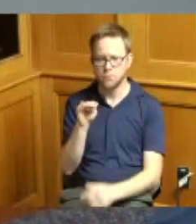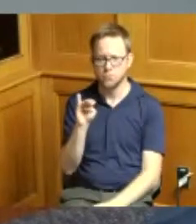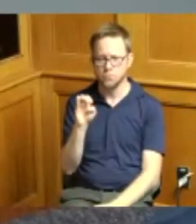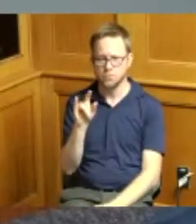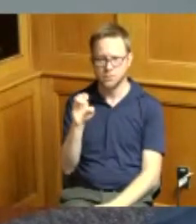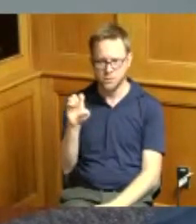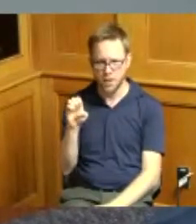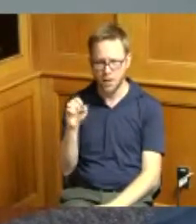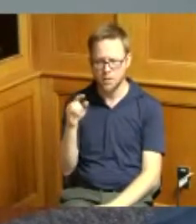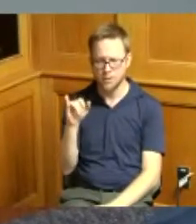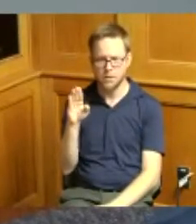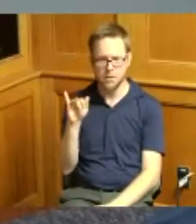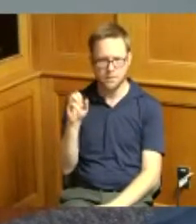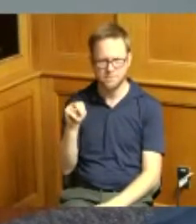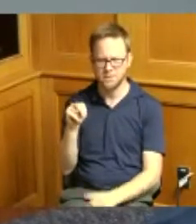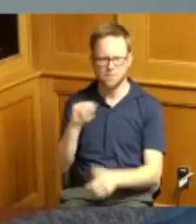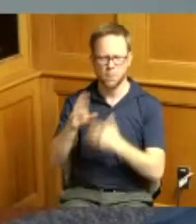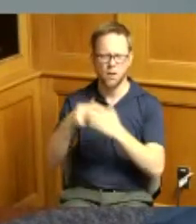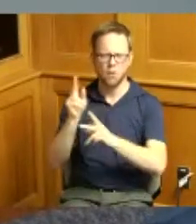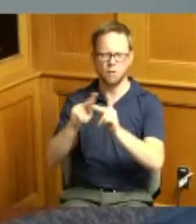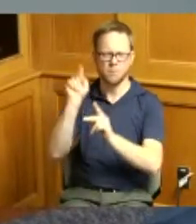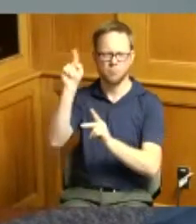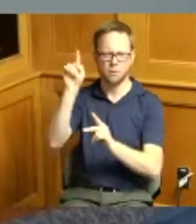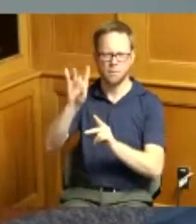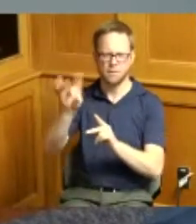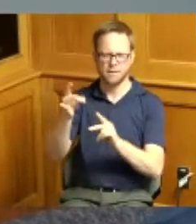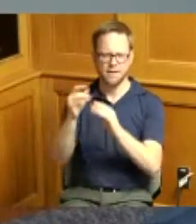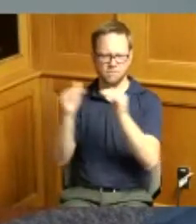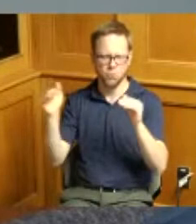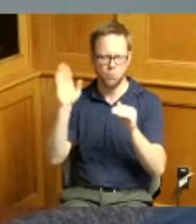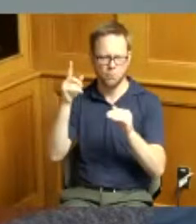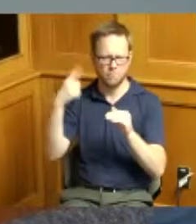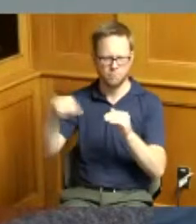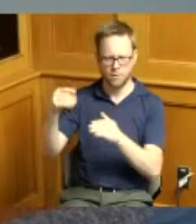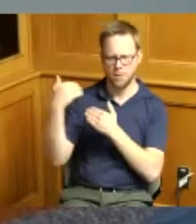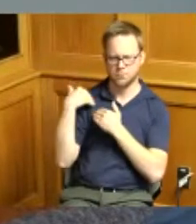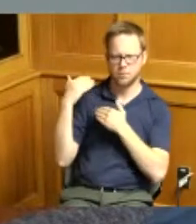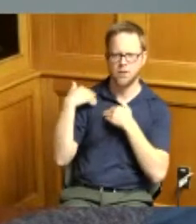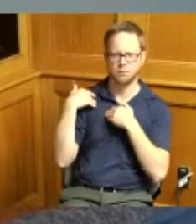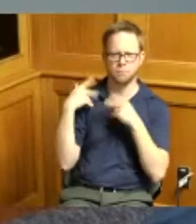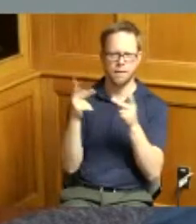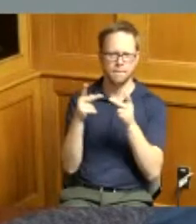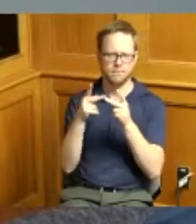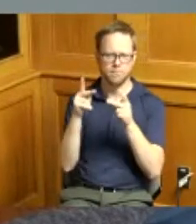floor who helps keep the the permitting process running for us here locally and especially